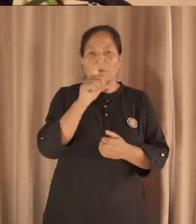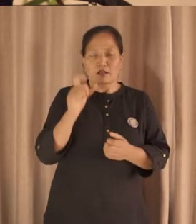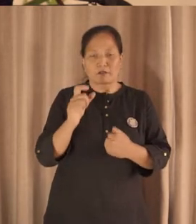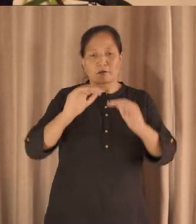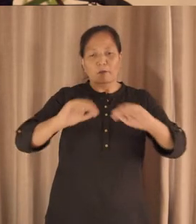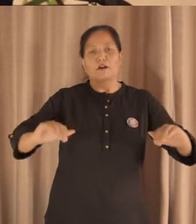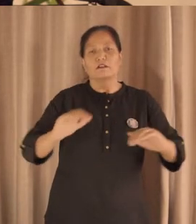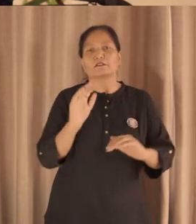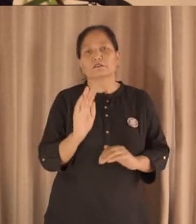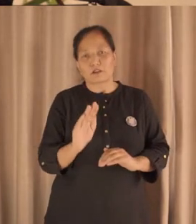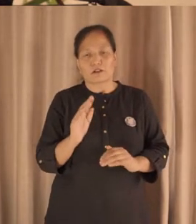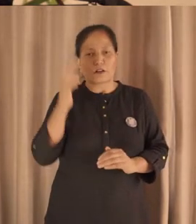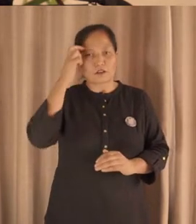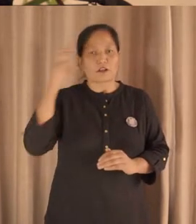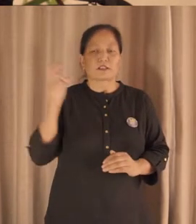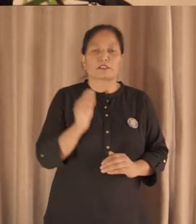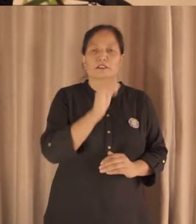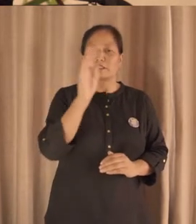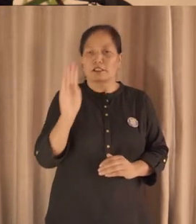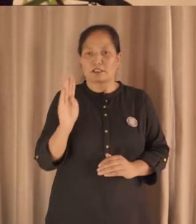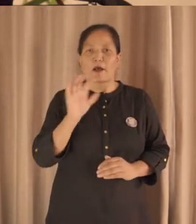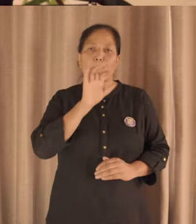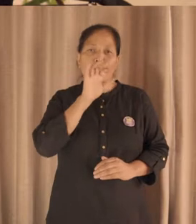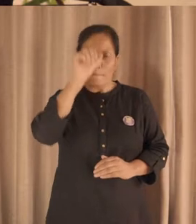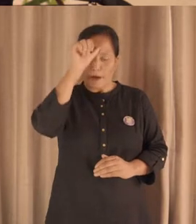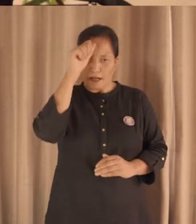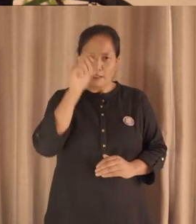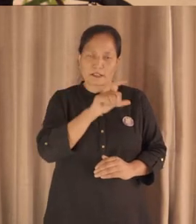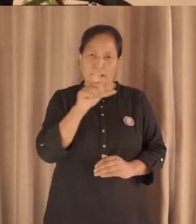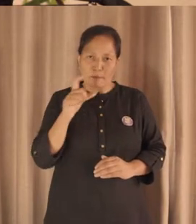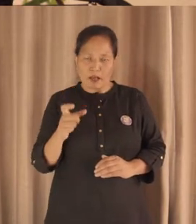to all. Both the indigenous and the non-indigenous